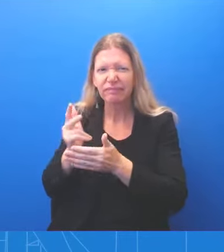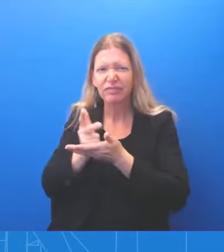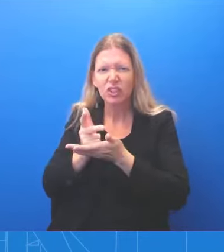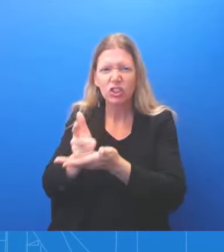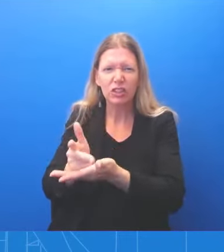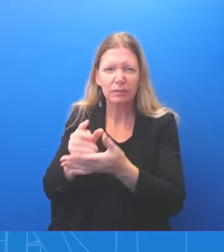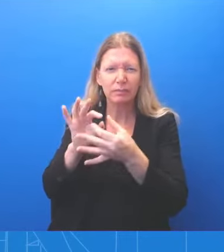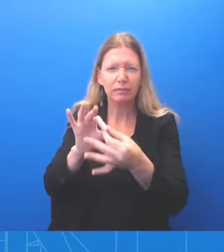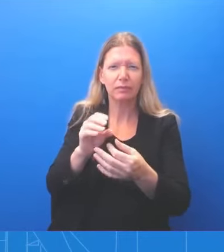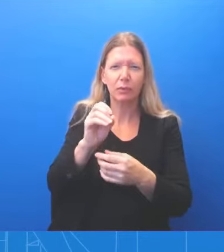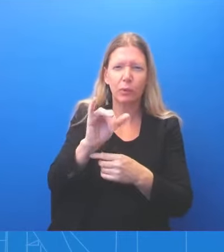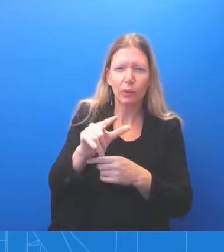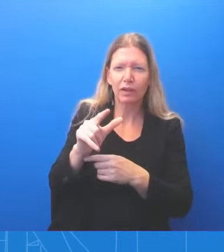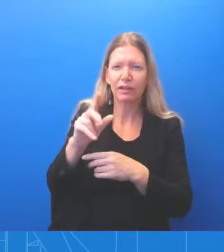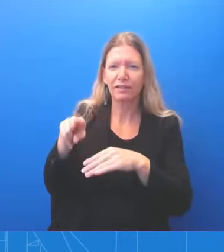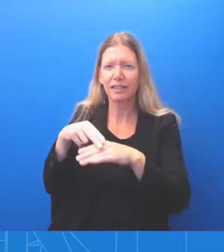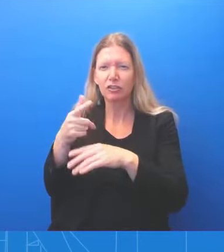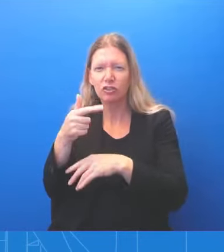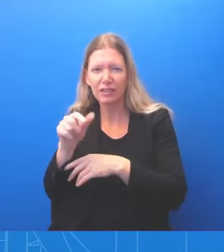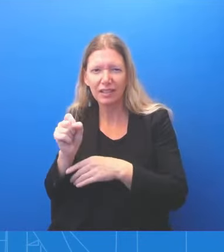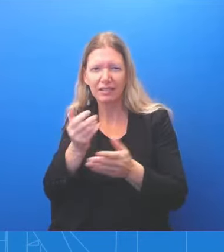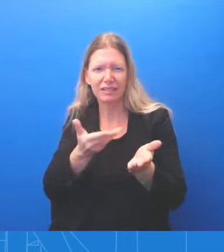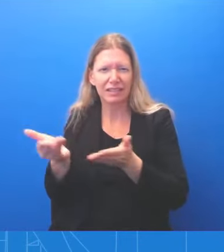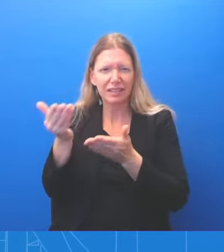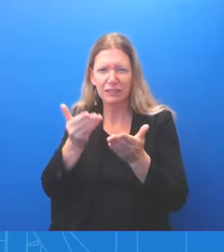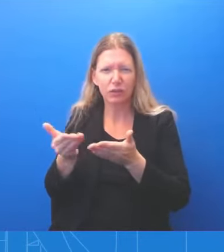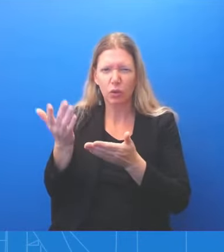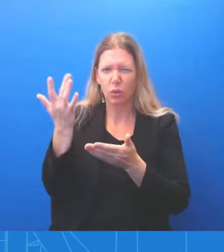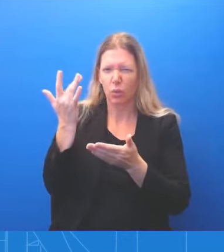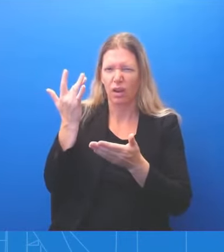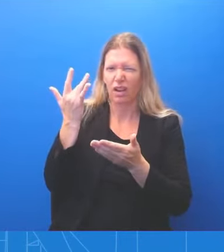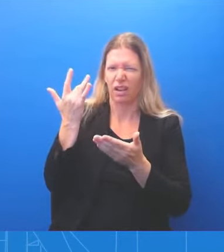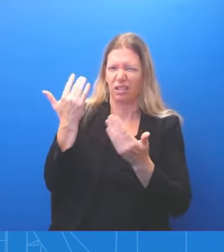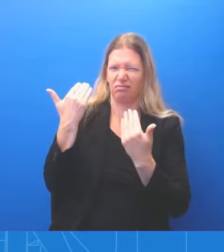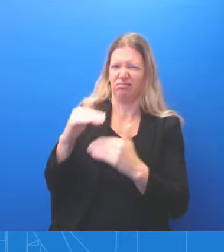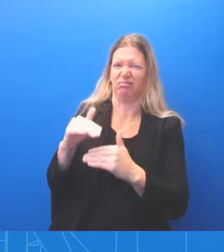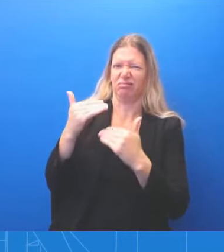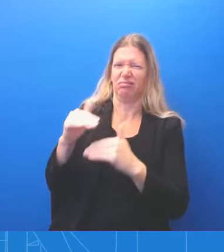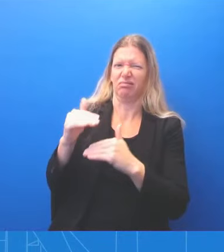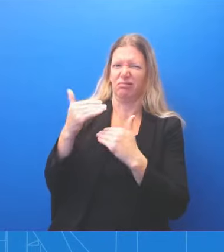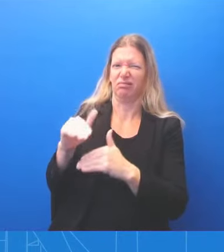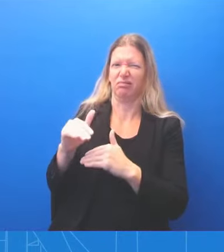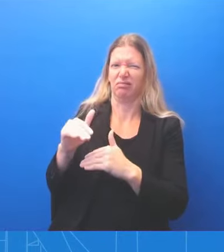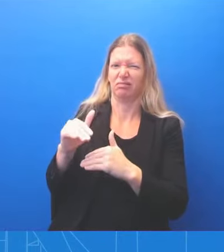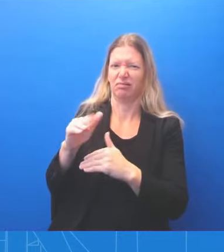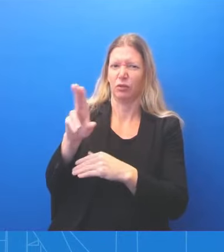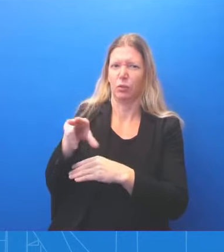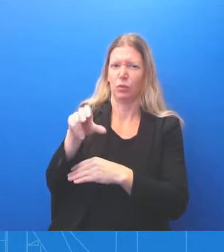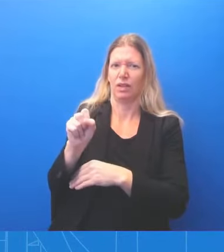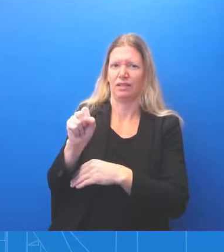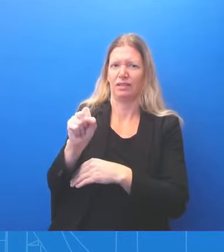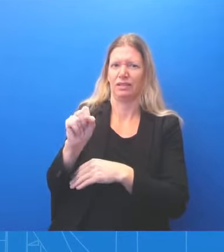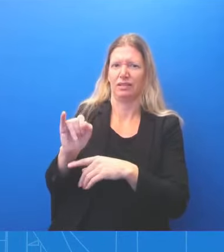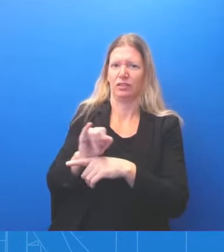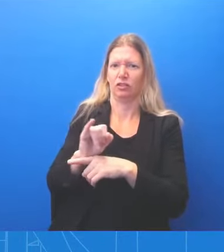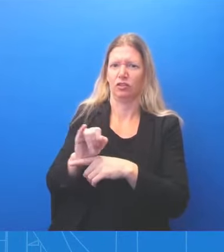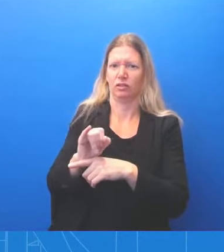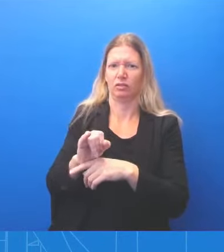continue to constrict the U.S. energy industry? Ms. Jean-Pierre: Meaning in Venezuela specifically? The Press: No, no, I'm talking about -- I'm talking about the Gulf of Mexico. Now I'm talking about oil. Second --